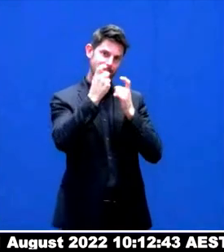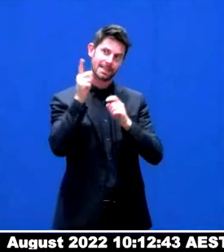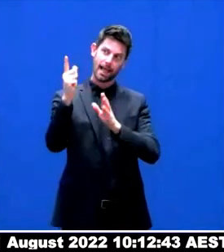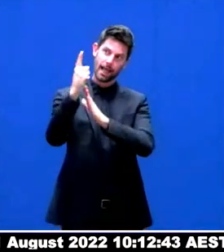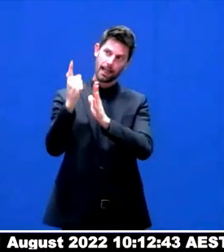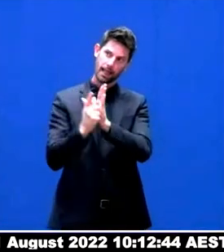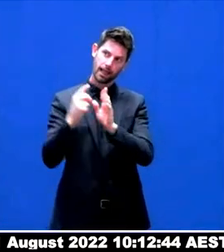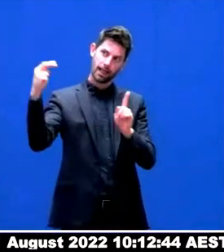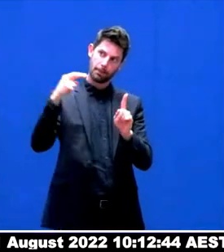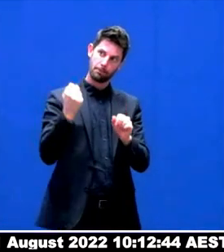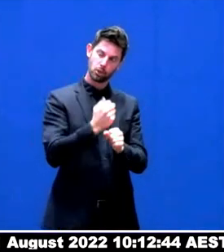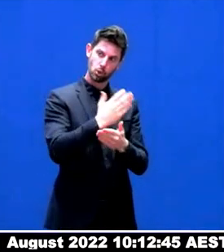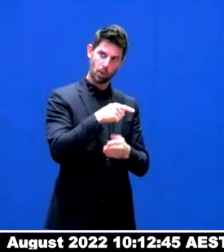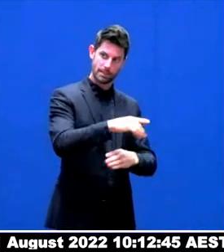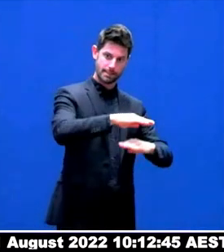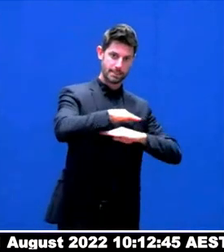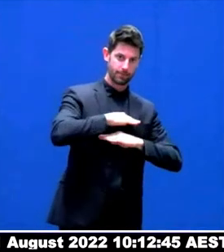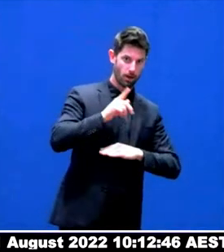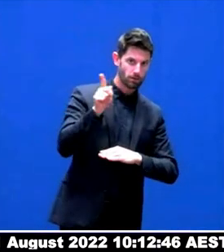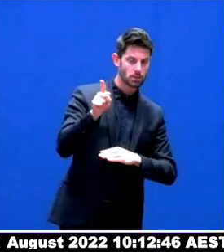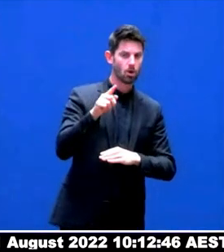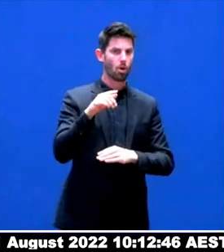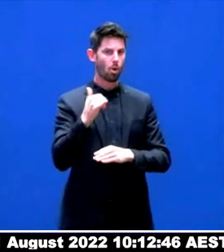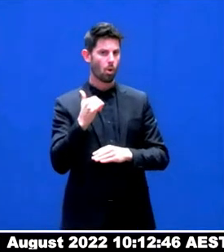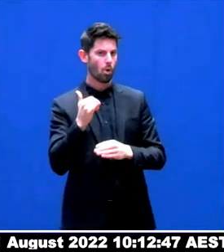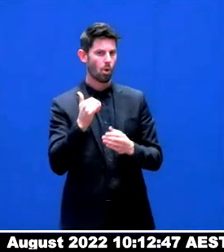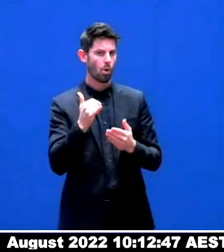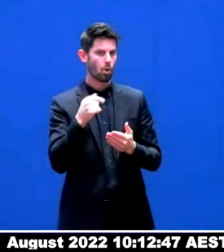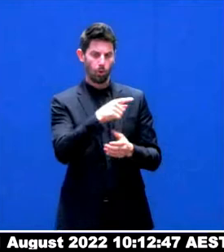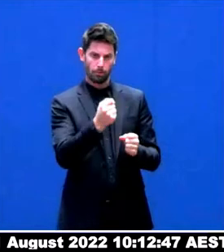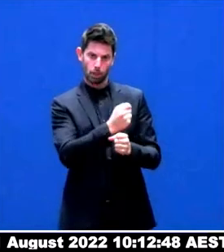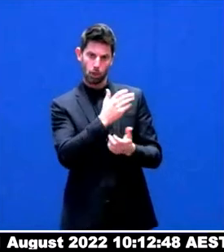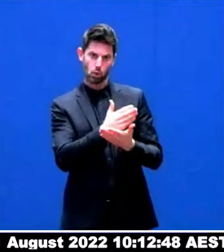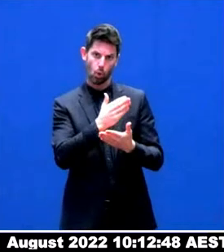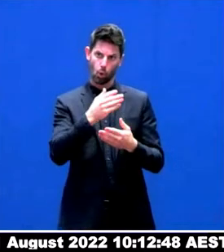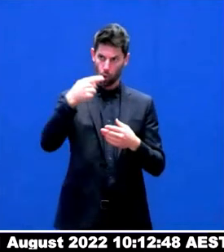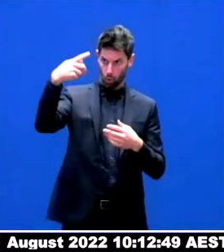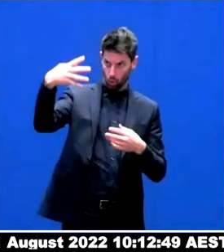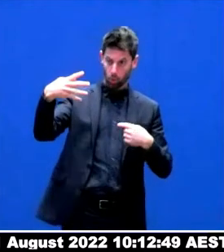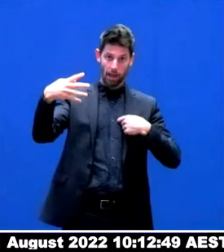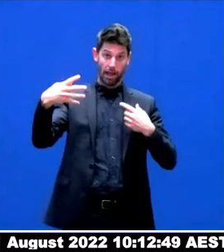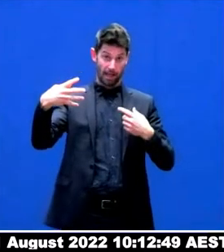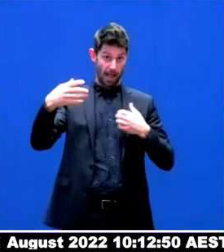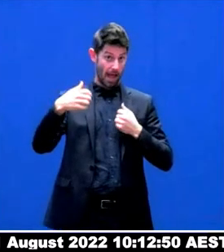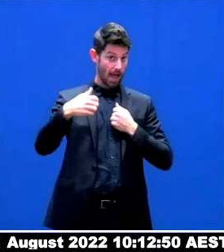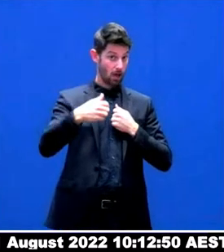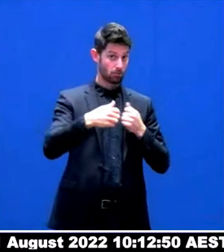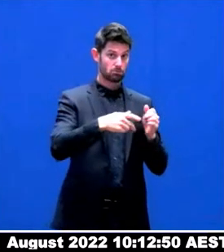Do you think about whether or not policy has to meet certain indicators to achieve what